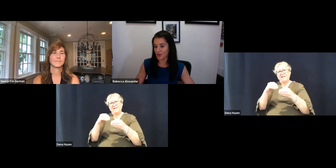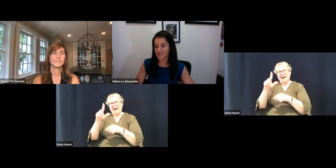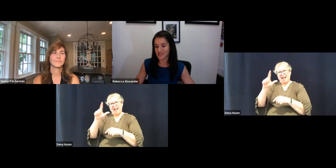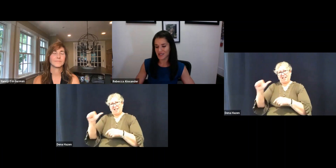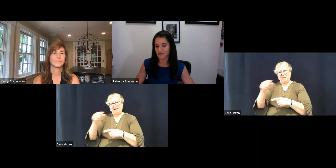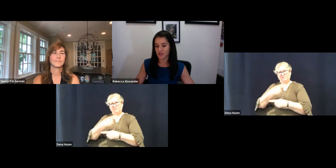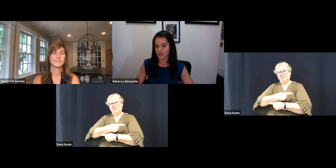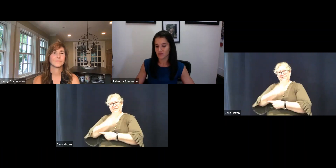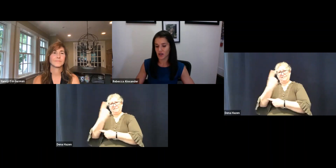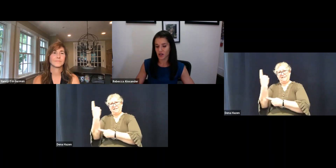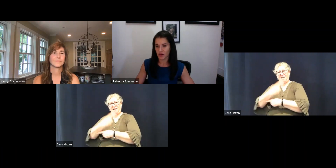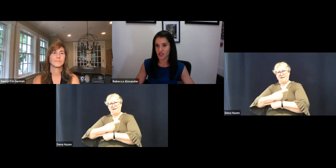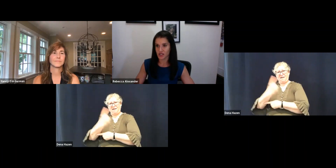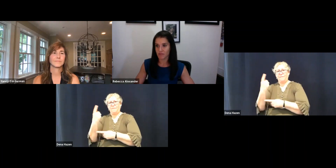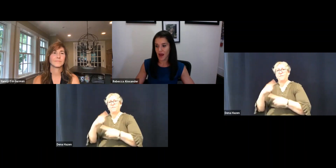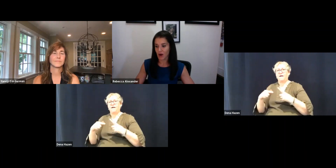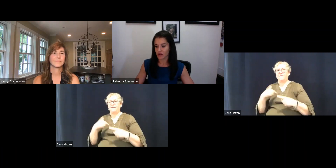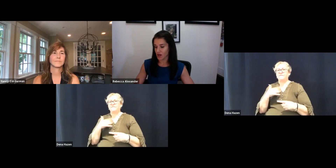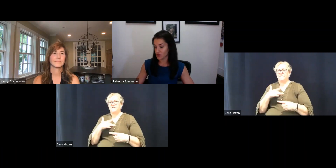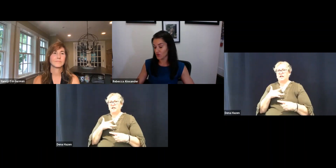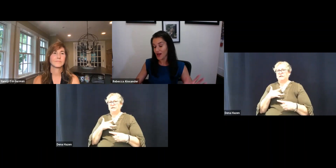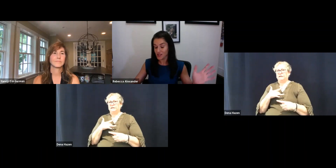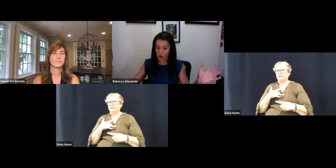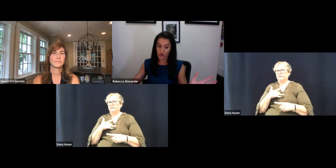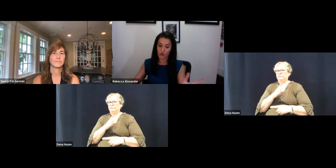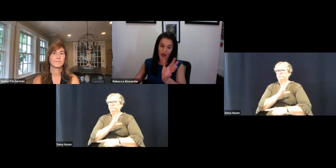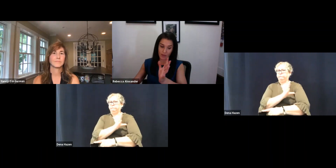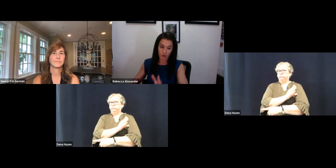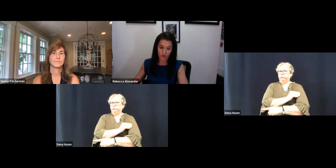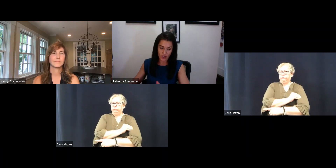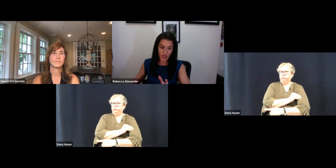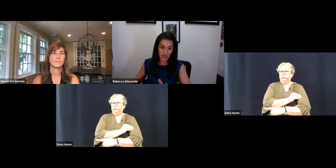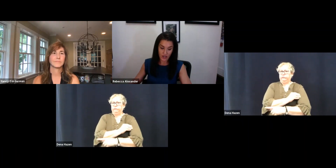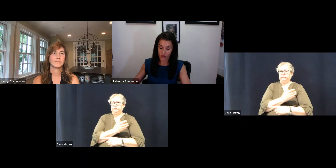but I did feel very much disempowered there. So that's part of why I moved here.